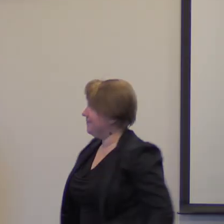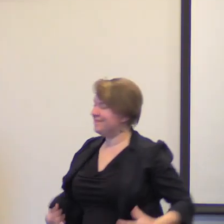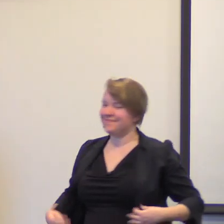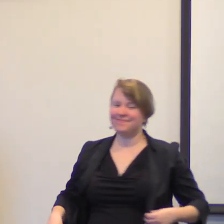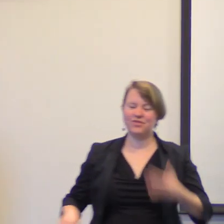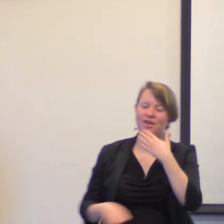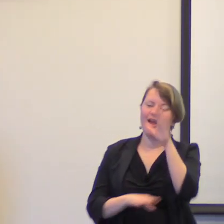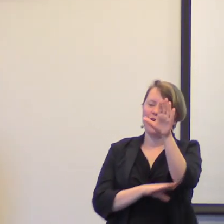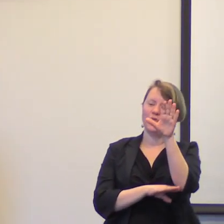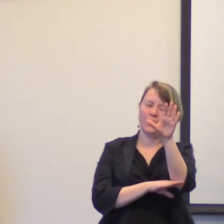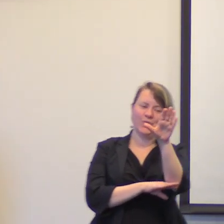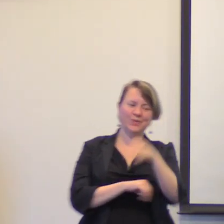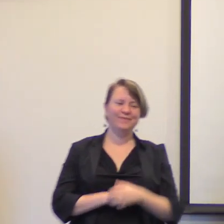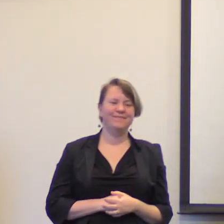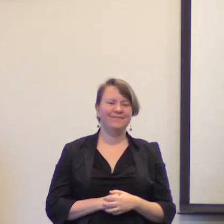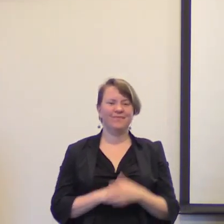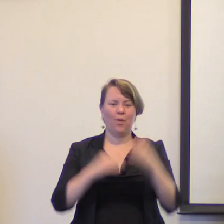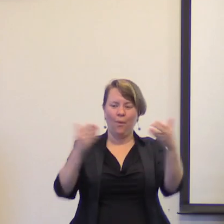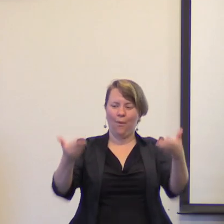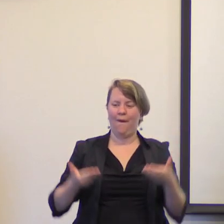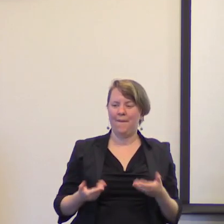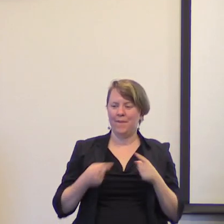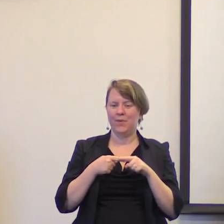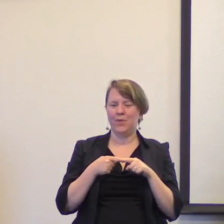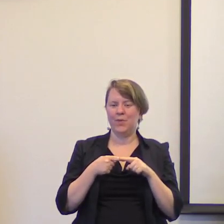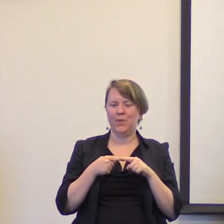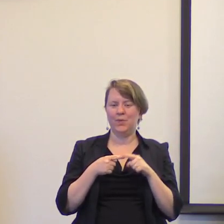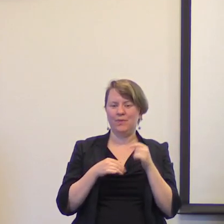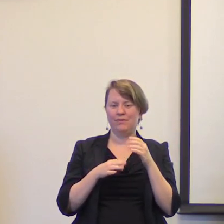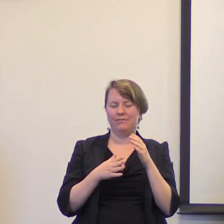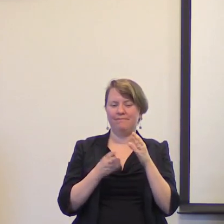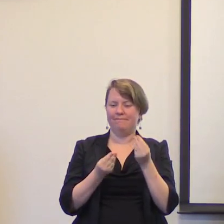Good afternoon, and welcome to the campus conversation.